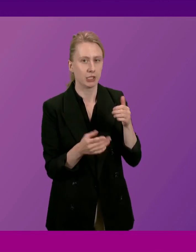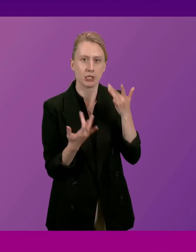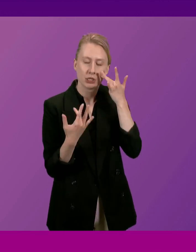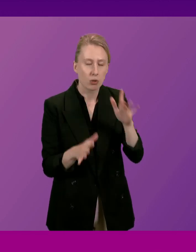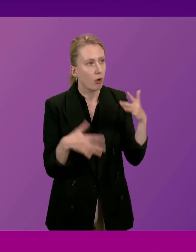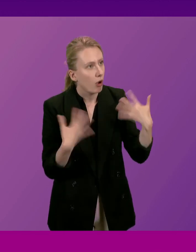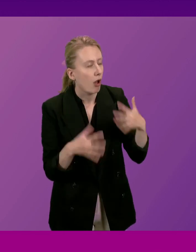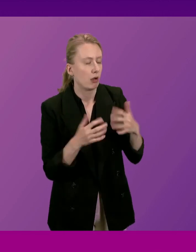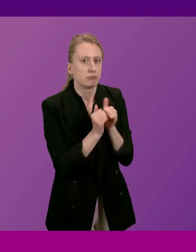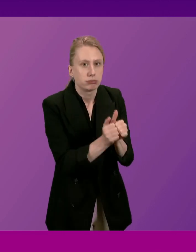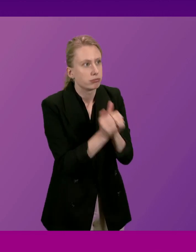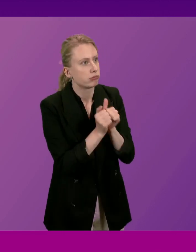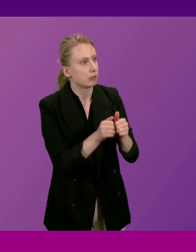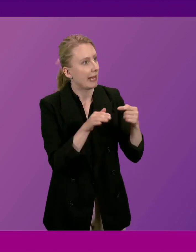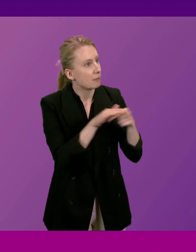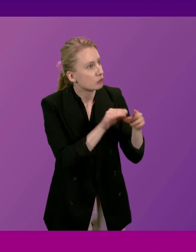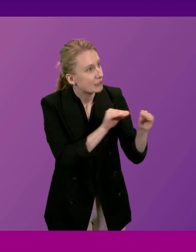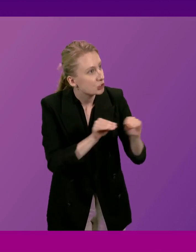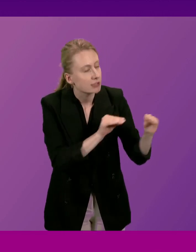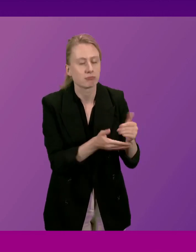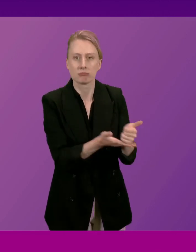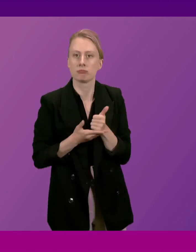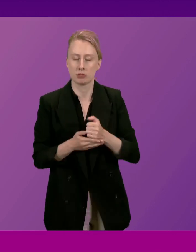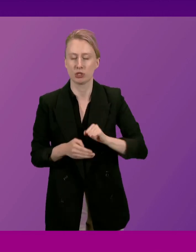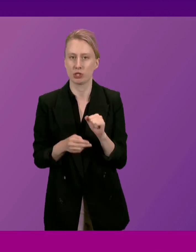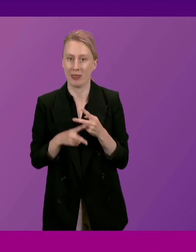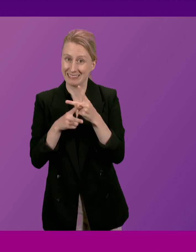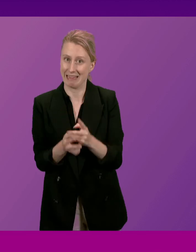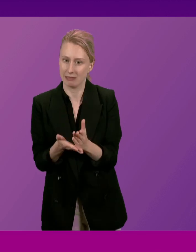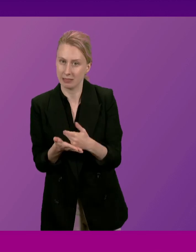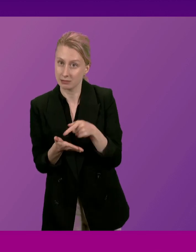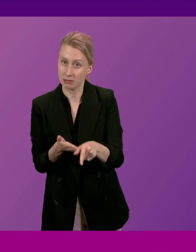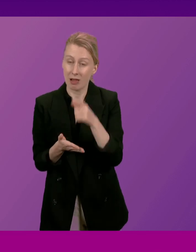Scotland’s care sector. Will the First Minister respond to concerns raised in